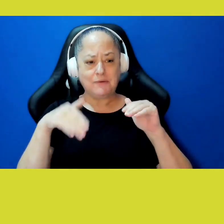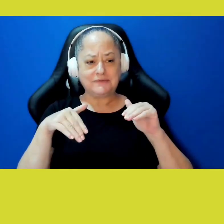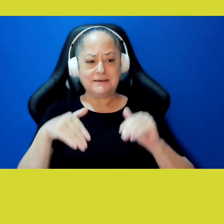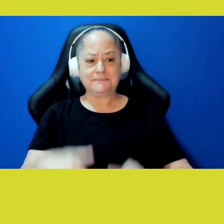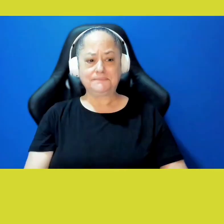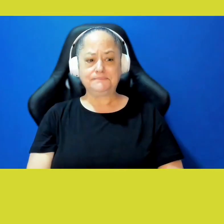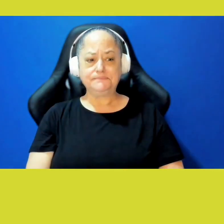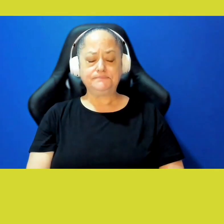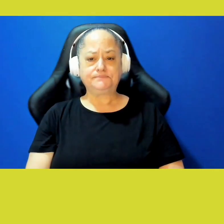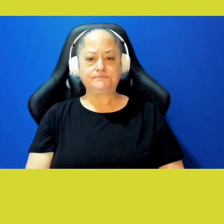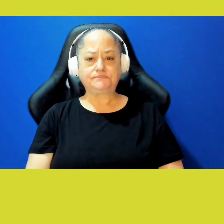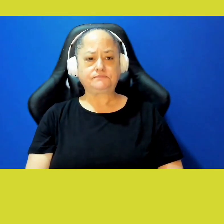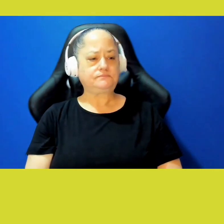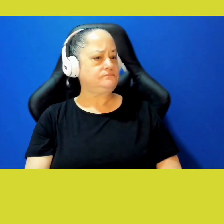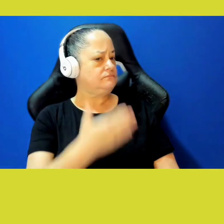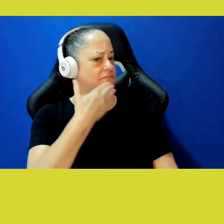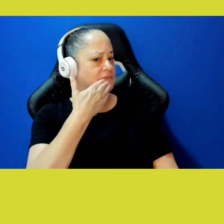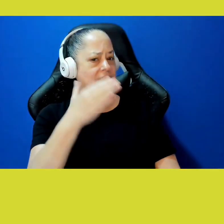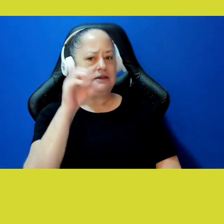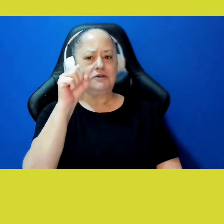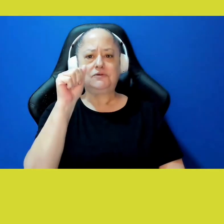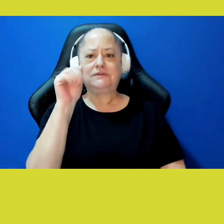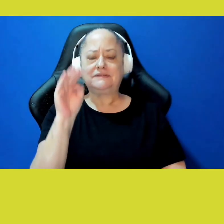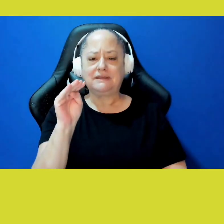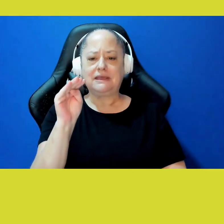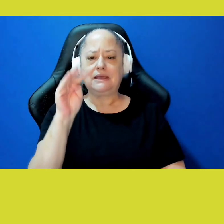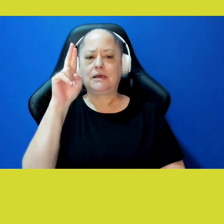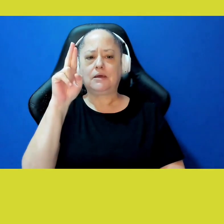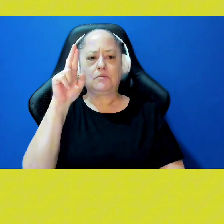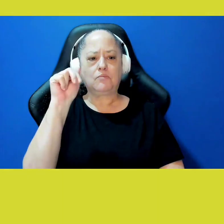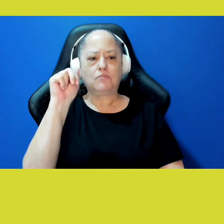Thank you, Sam. So, Rachelle, I want to turn to you.